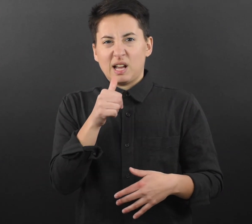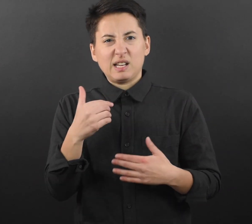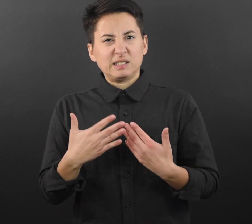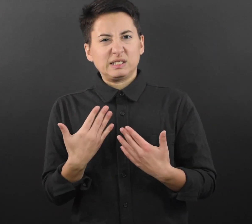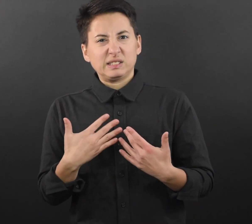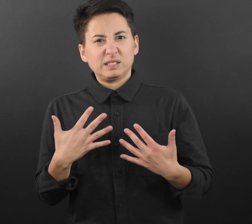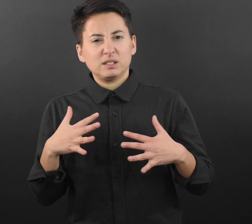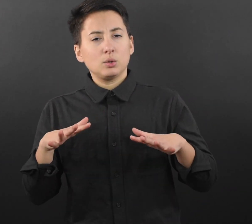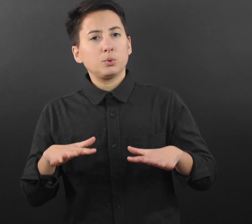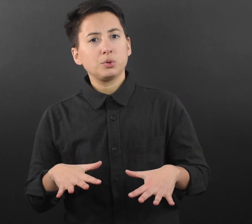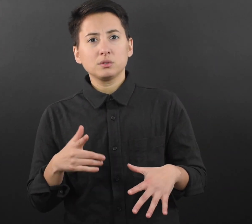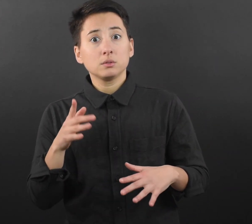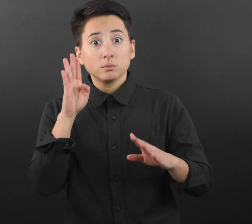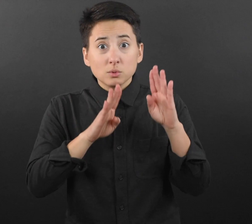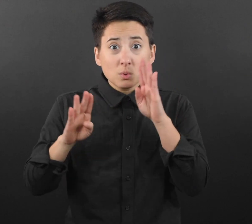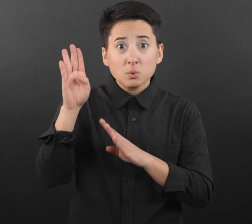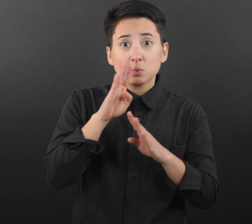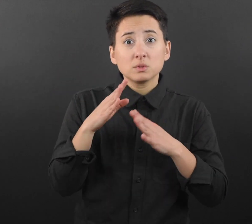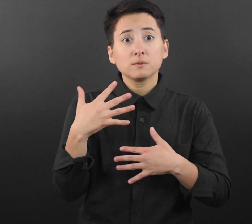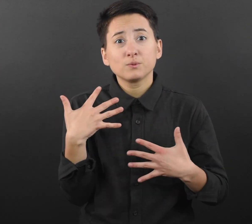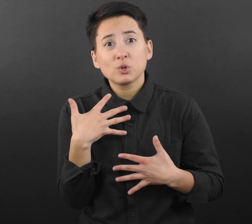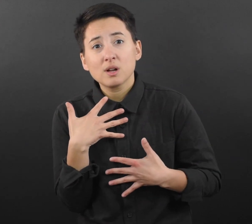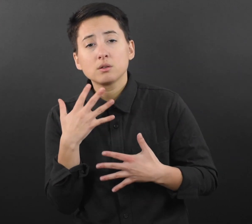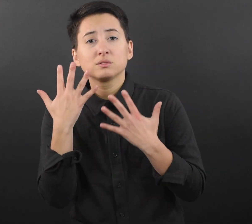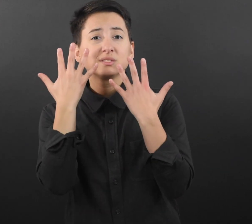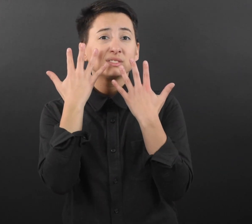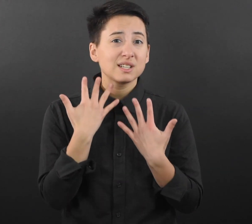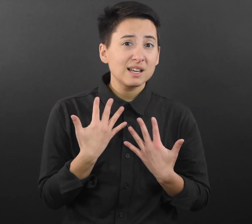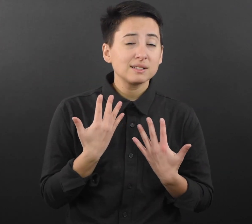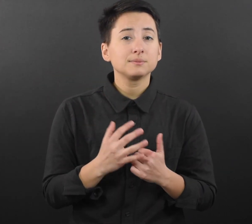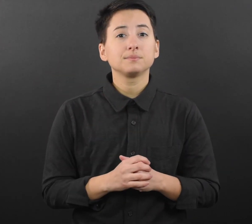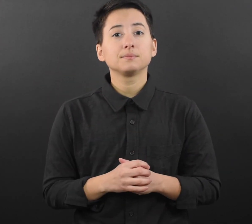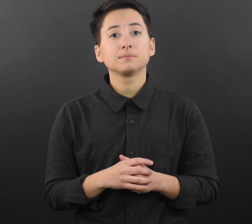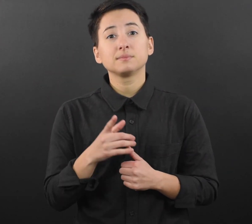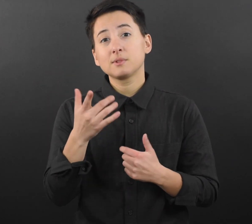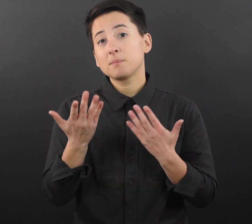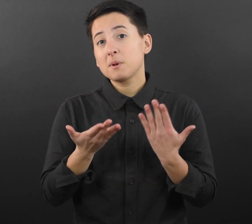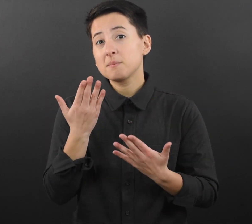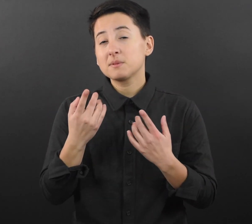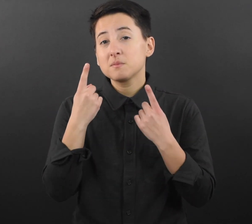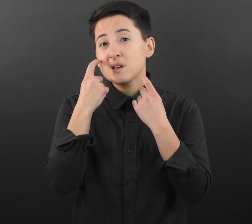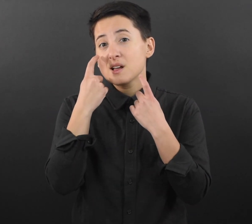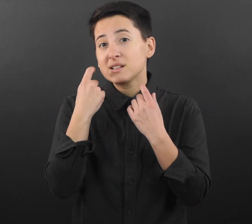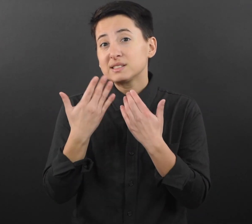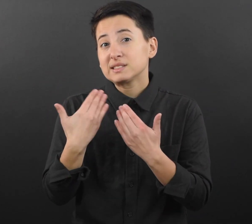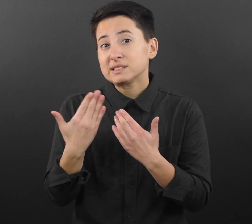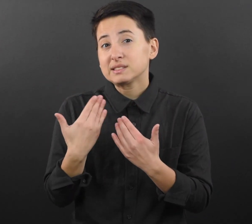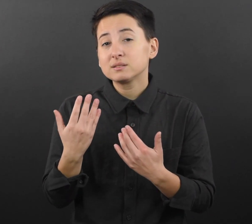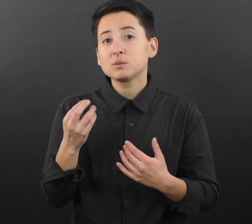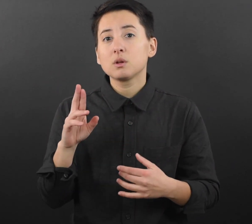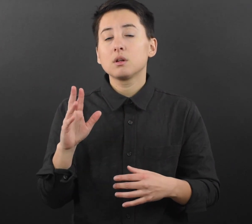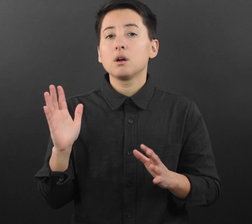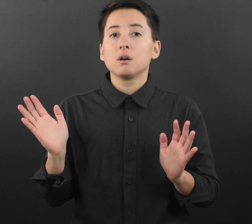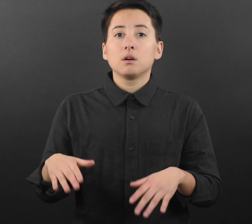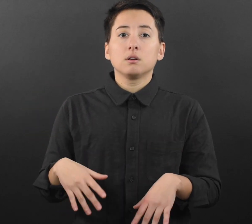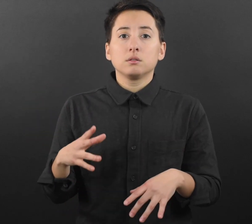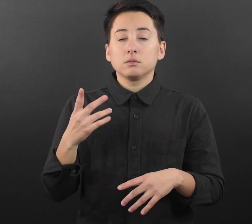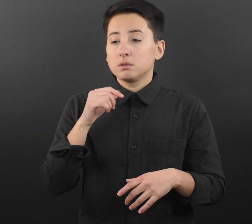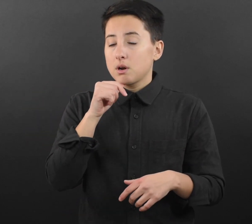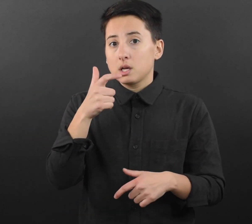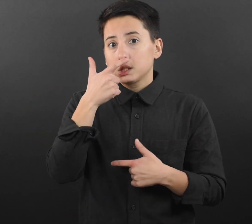worried, afraid, or sad. You may cry easily or lose interest in things you once liked to do.